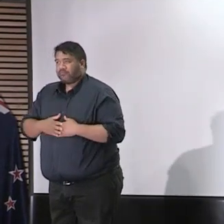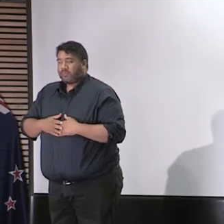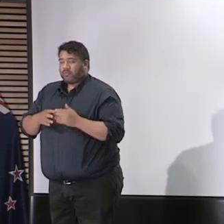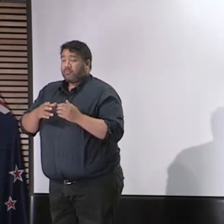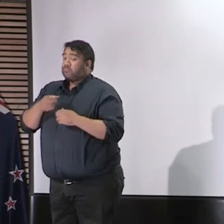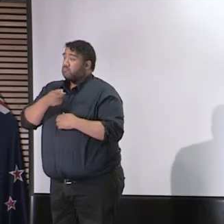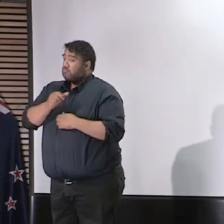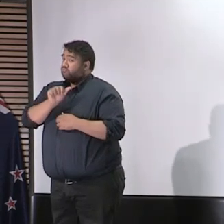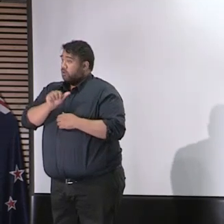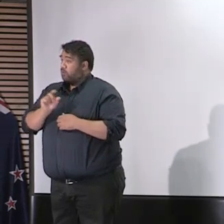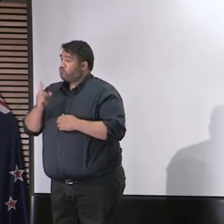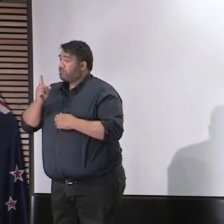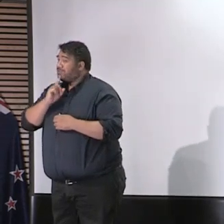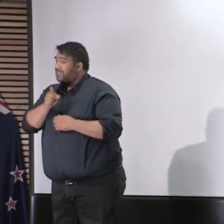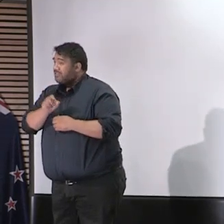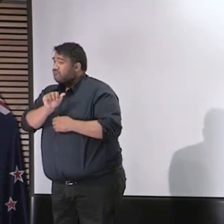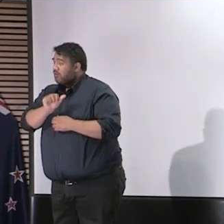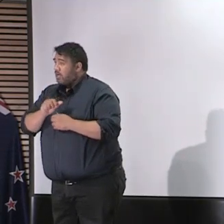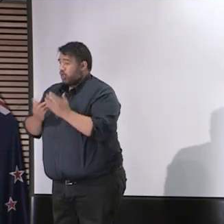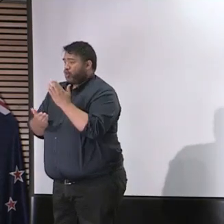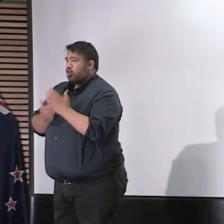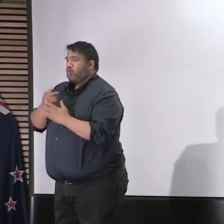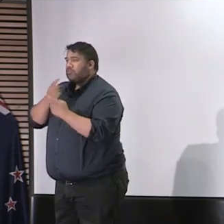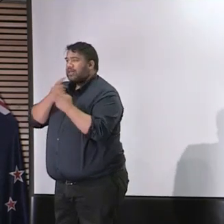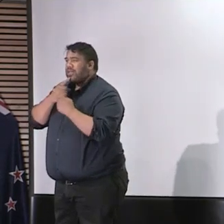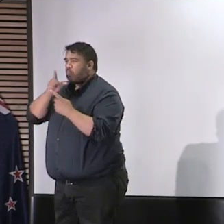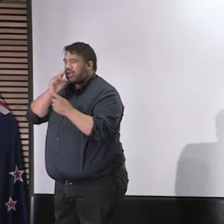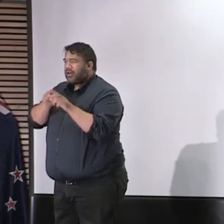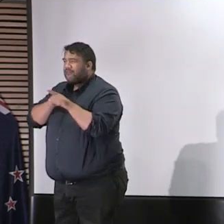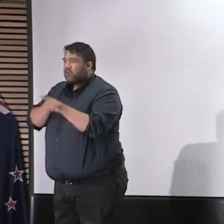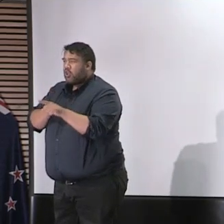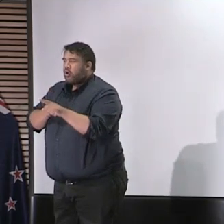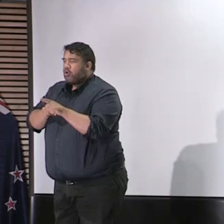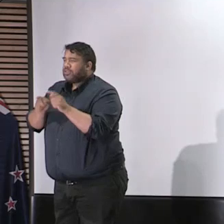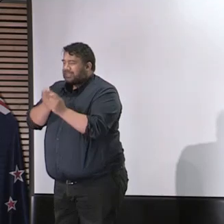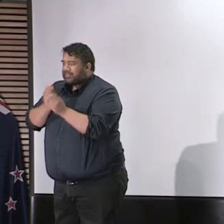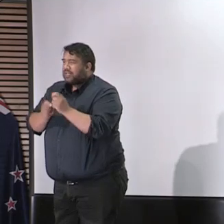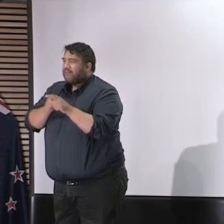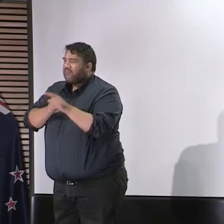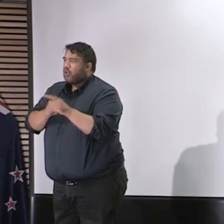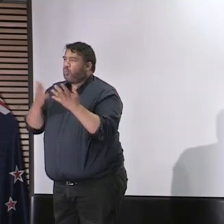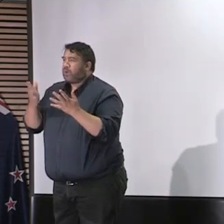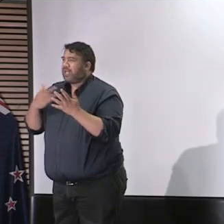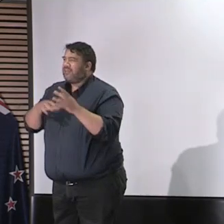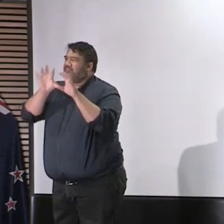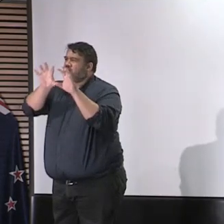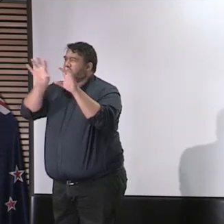those decisions. I think just to build on what the Prime Minister said, this new data we have got on the